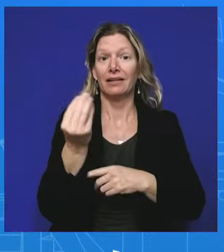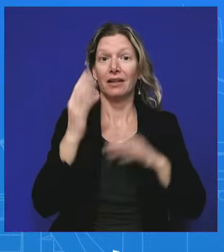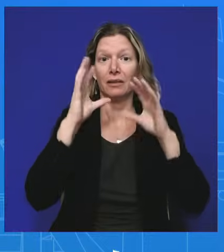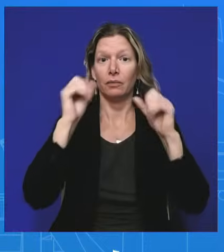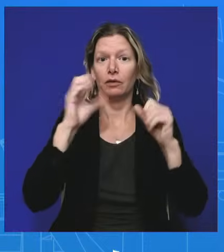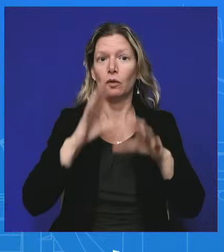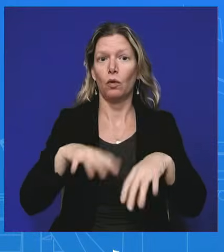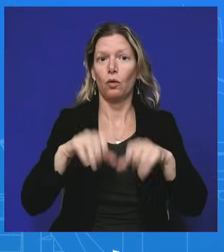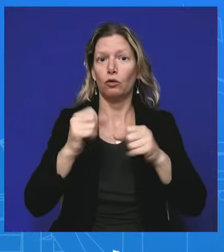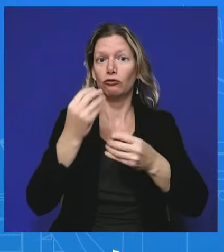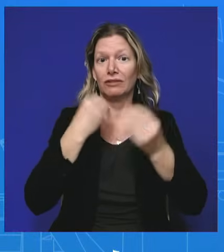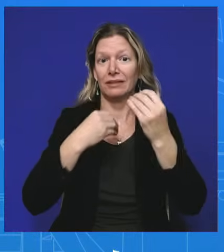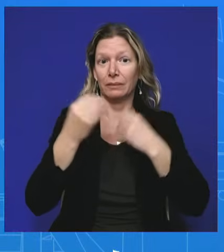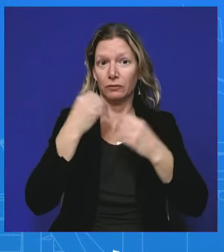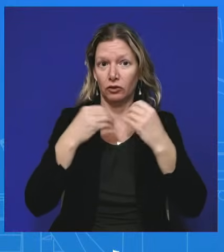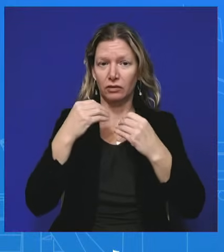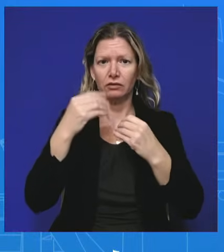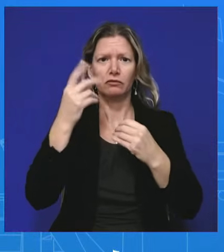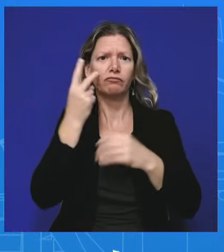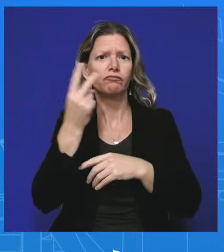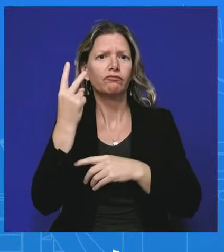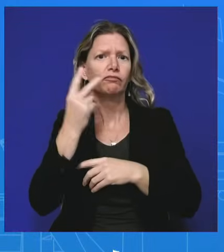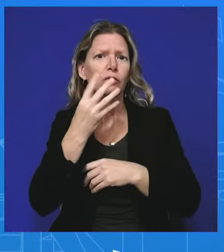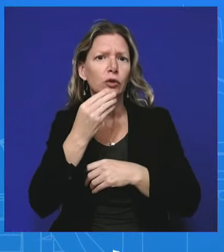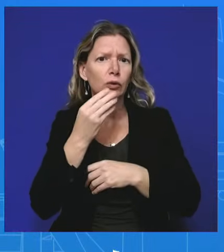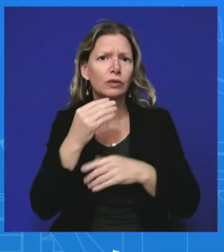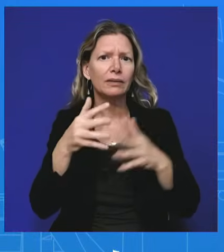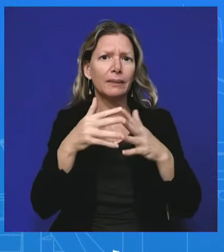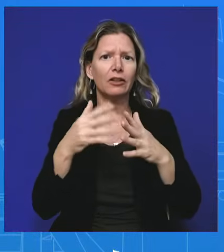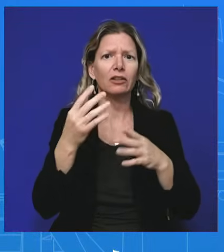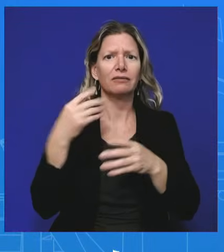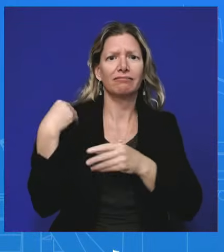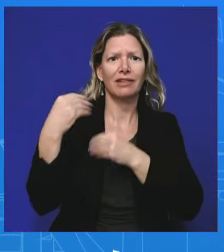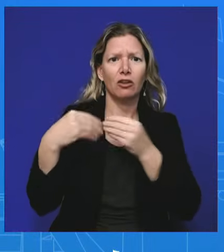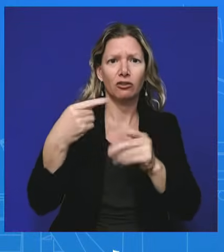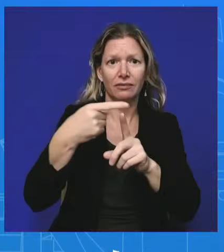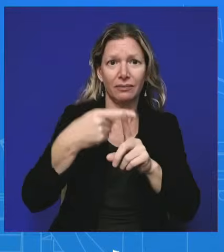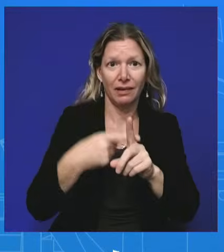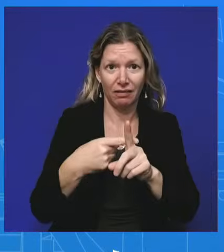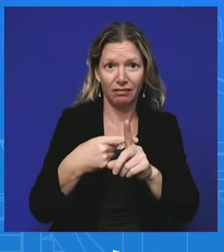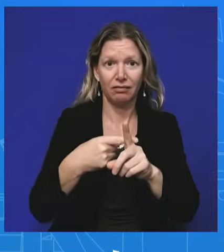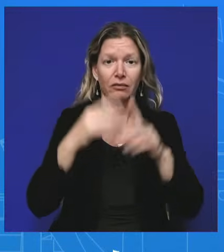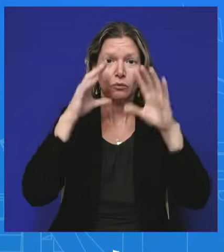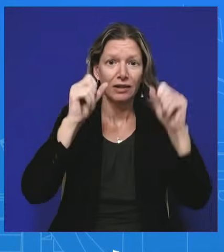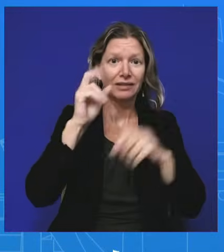The President, the Vice President, and the Second Gentleman will celebrate the immeasurable impact of Jewish values,